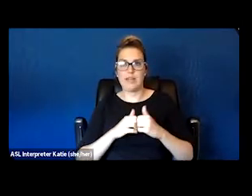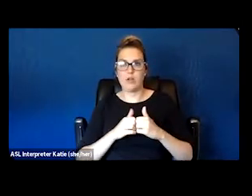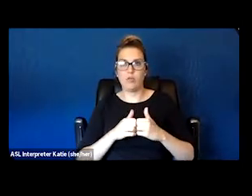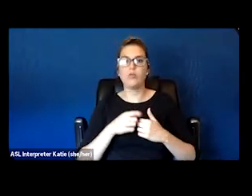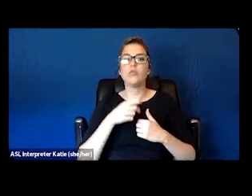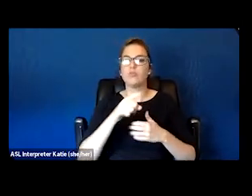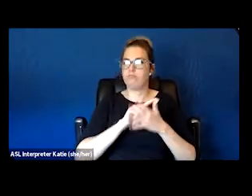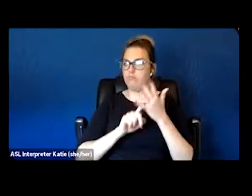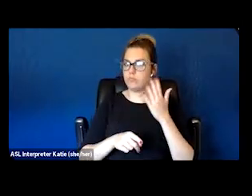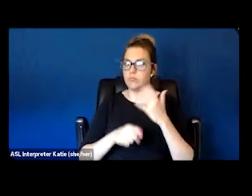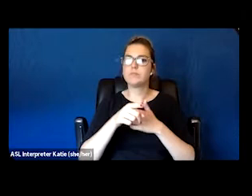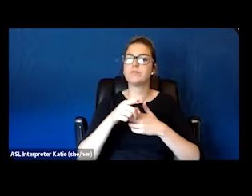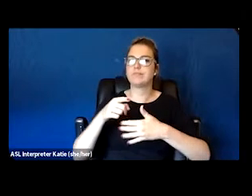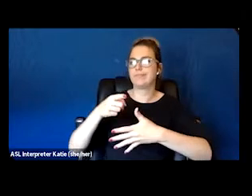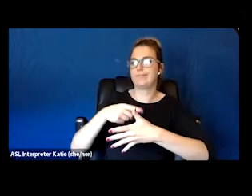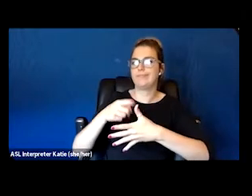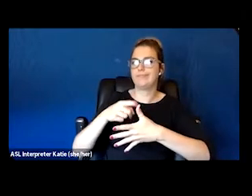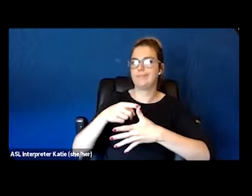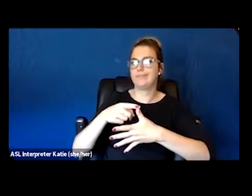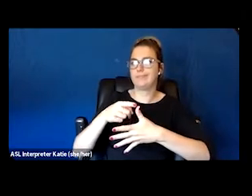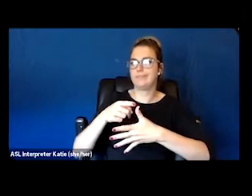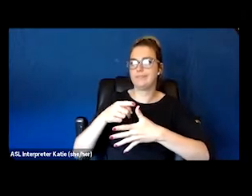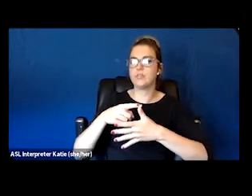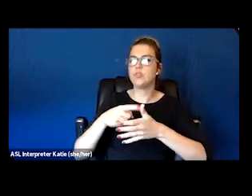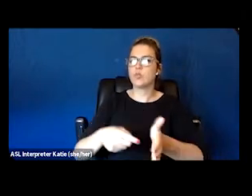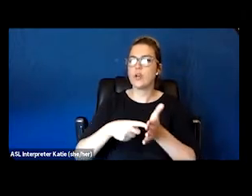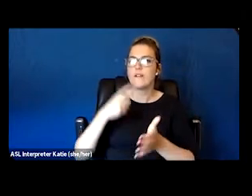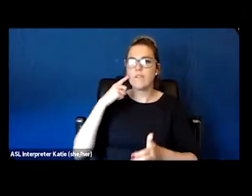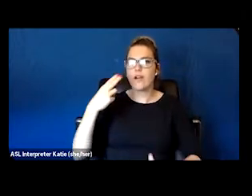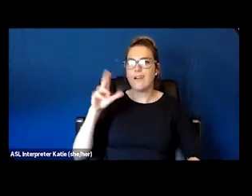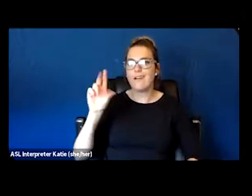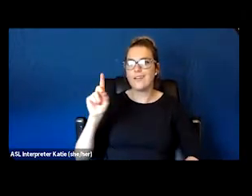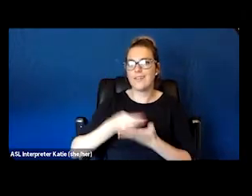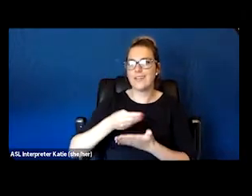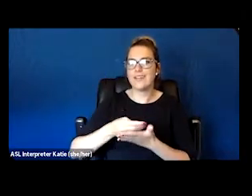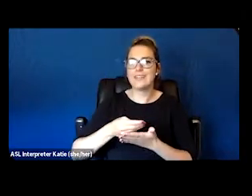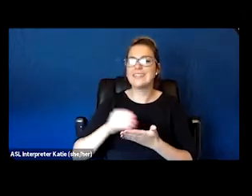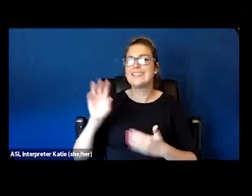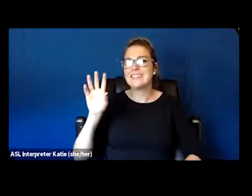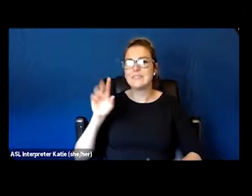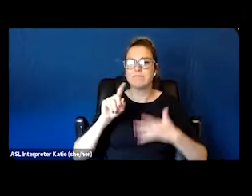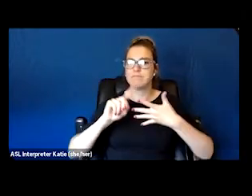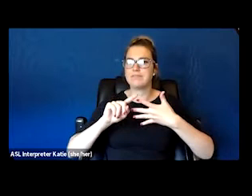is required for HUD funding, as Alicia mentioned. There are six key components or phases. There's different ways to think out about it